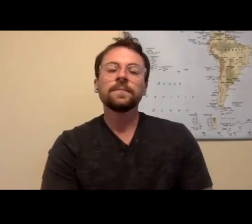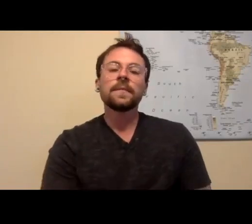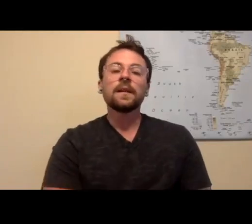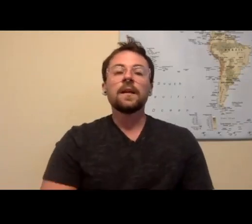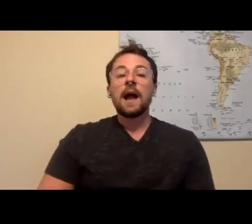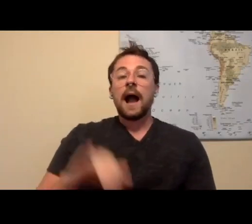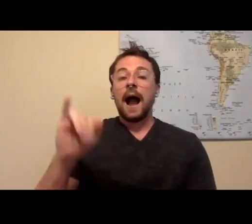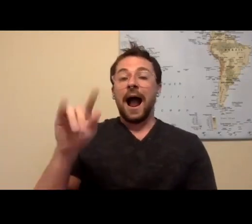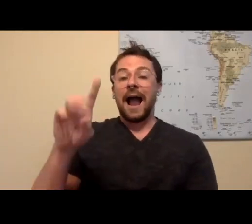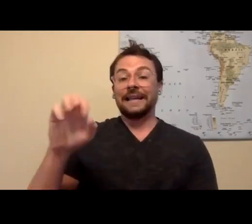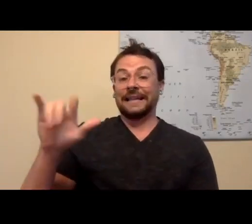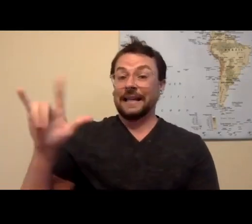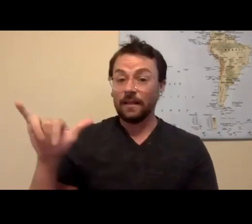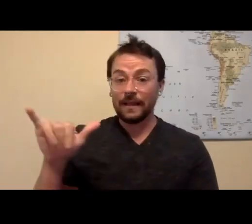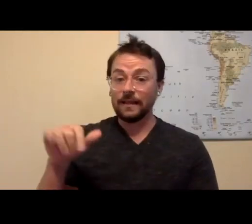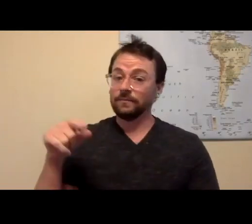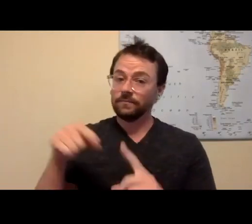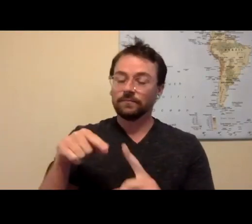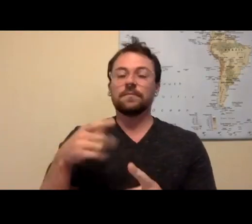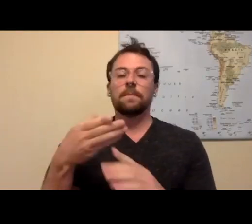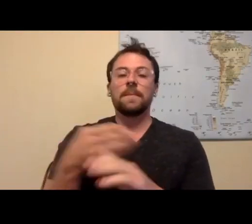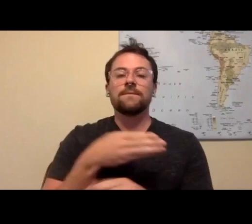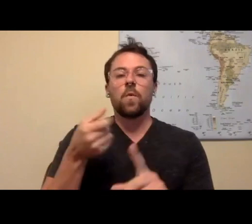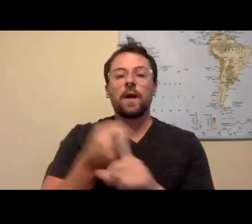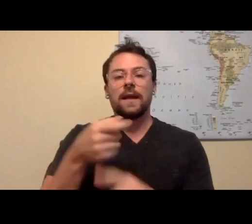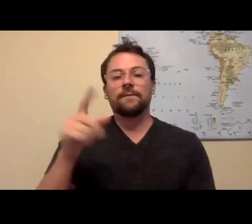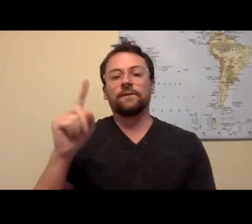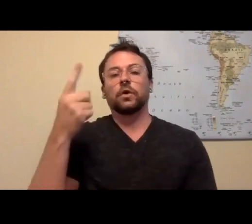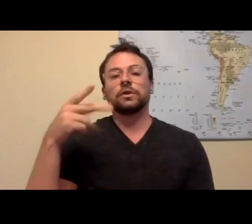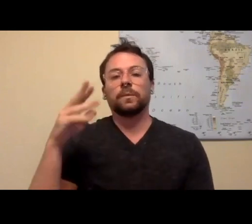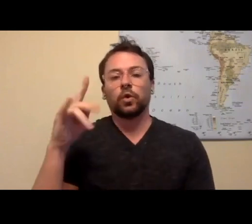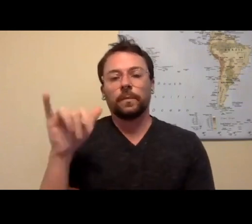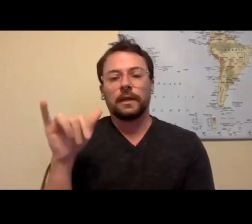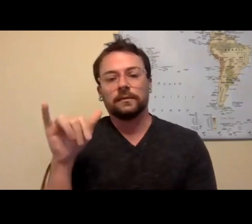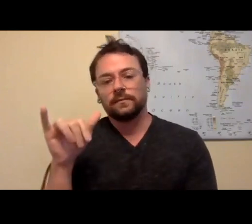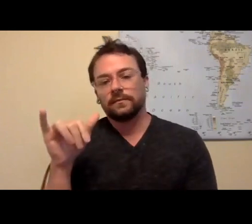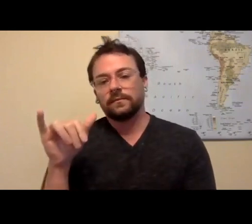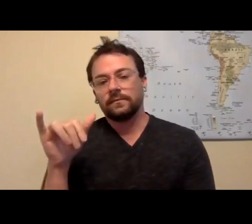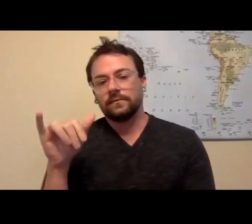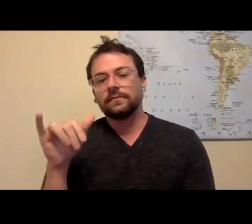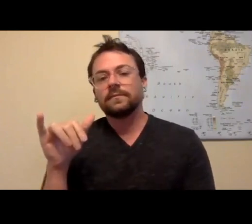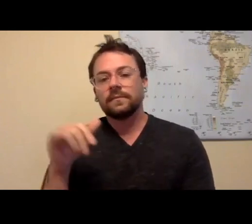What about the questions around, when is the best time to transition?